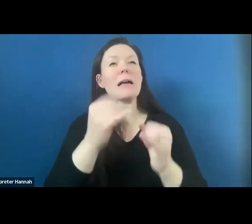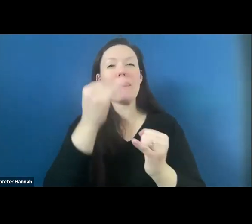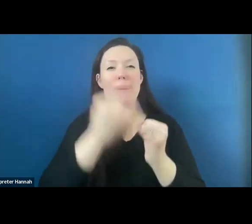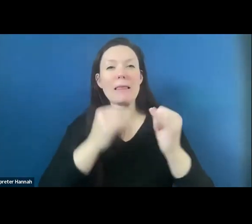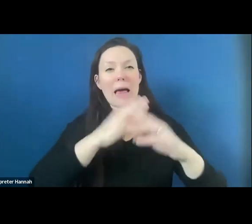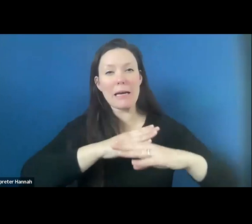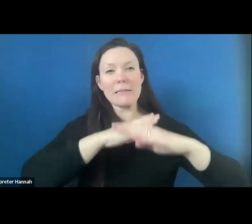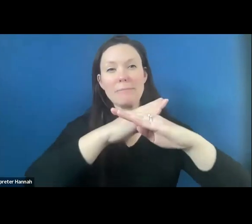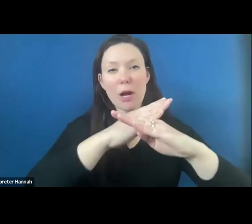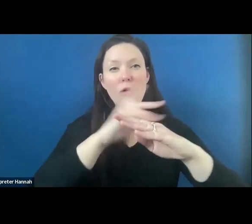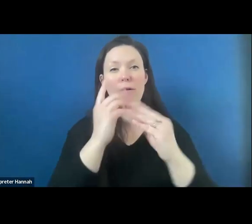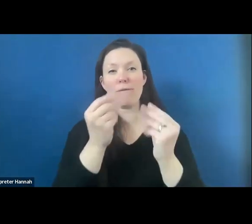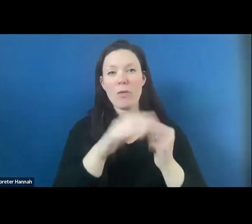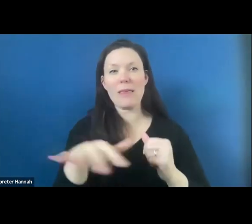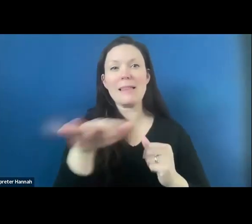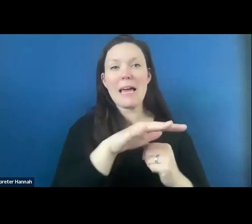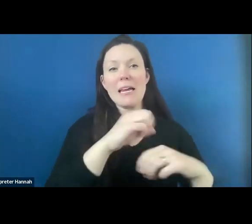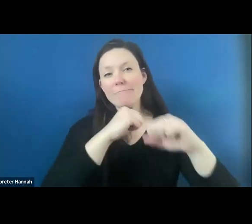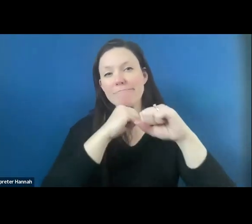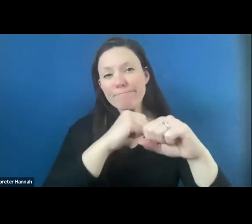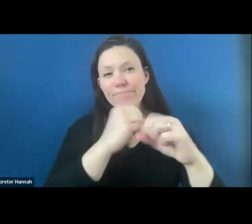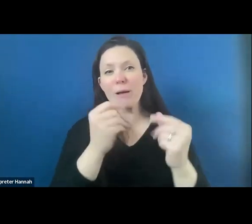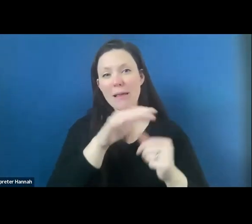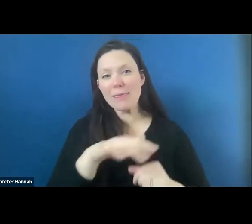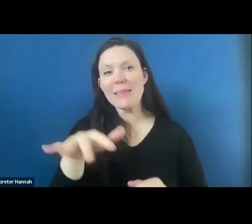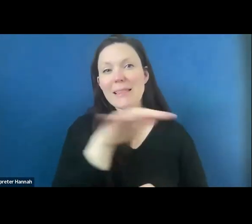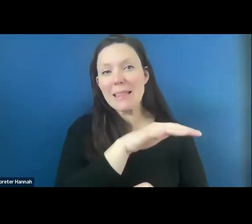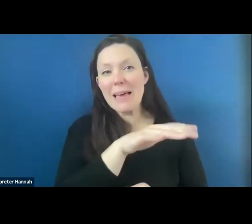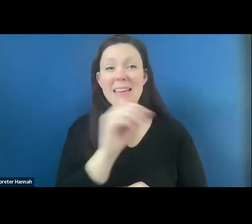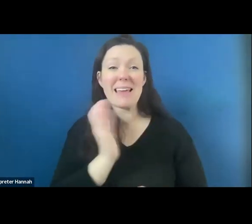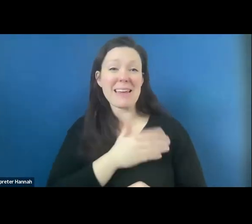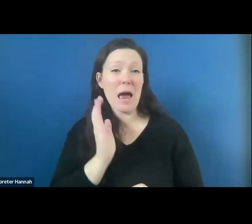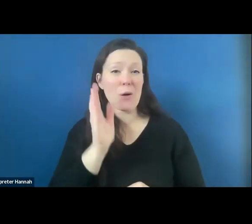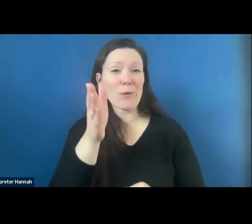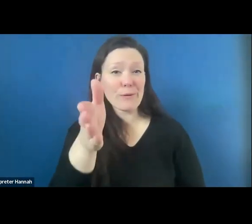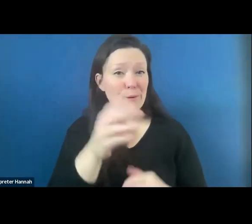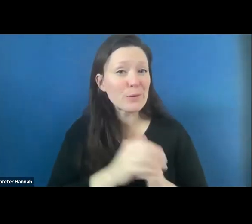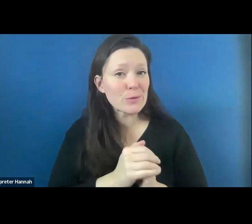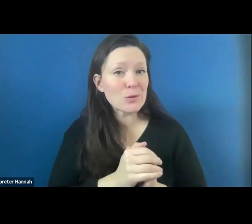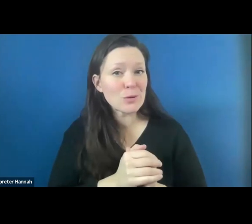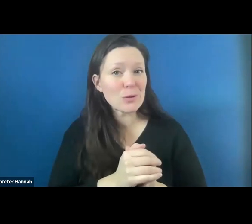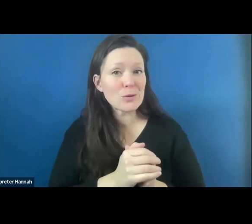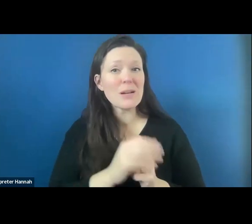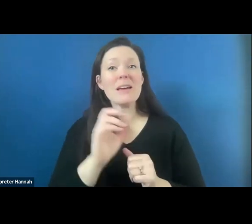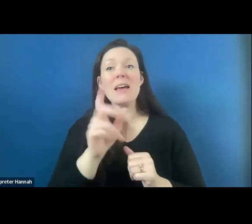of the land and honestly, protection of all of our collective futures and all-out unfettered resource extraction,